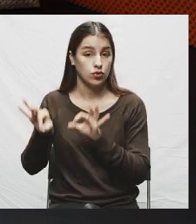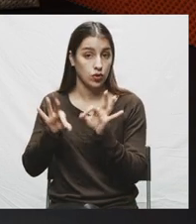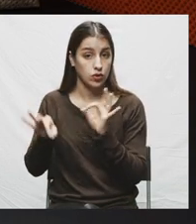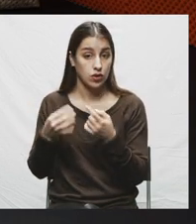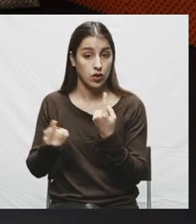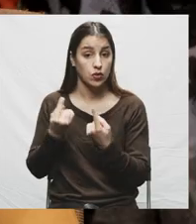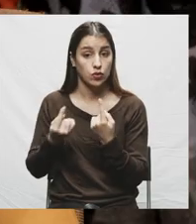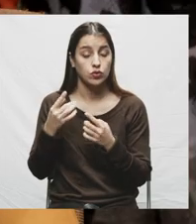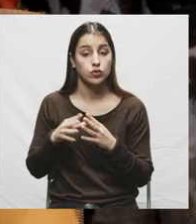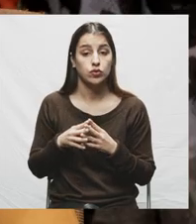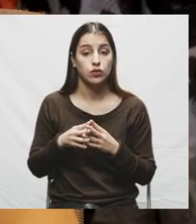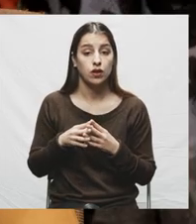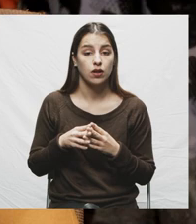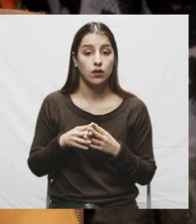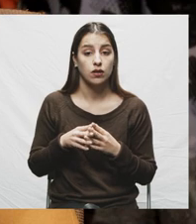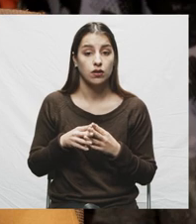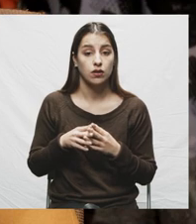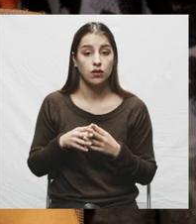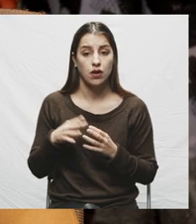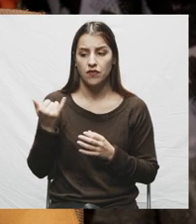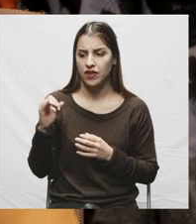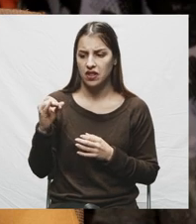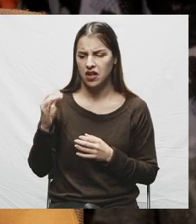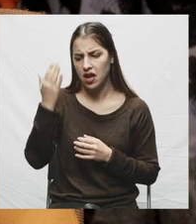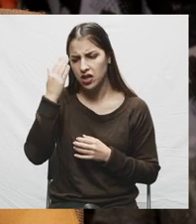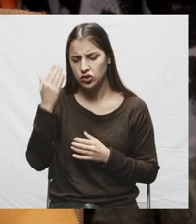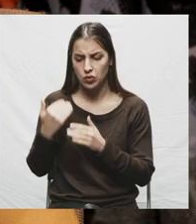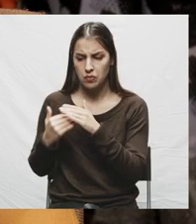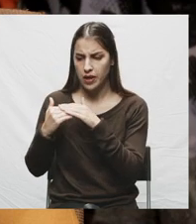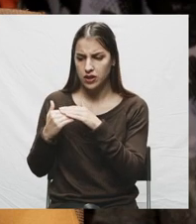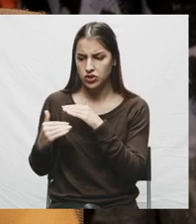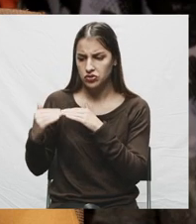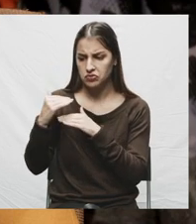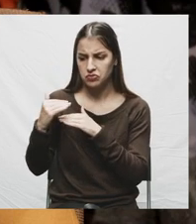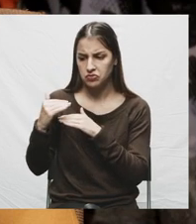And it was a considerable number of us. We weren’t 20, I believe, but around